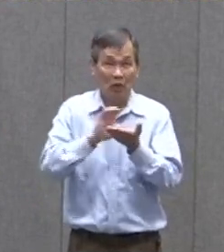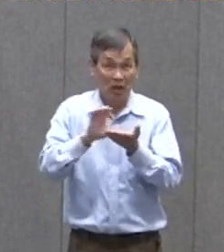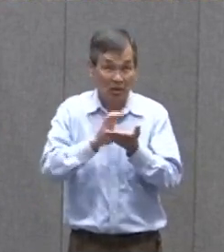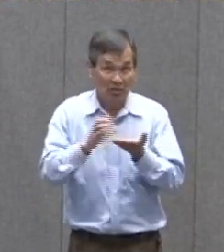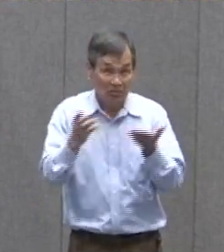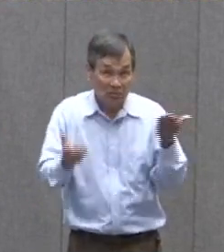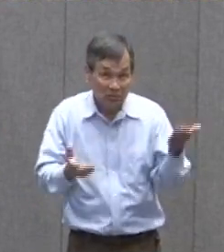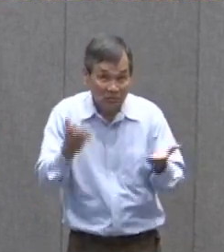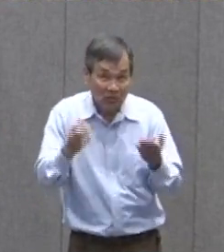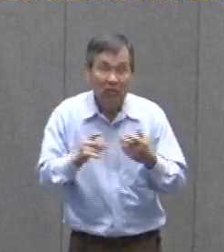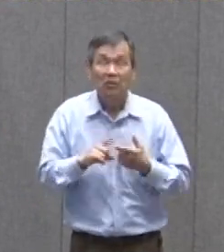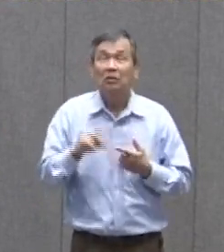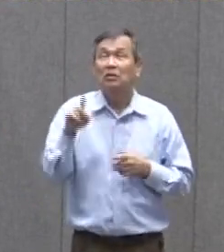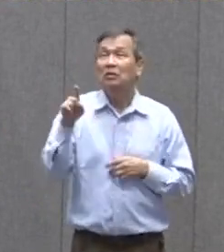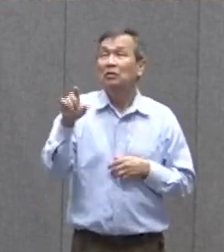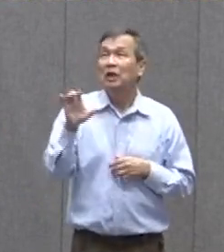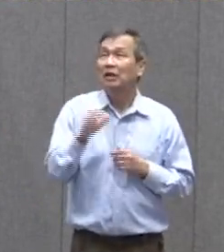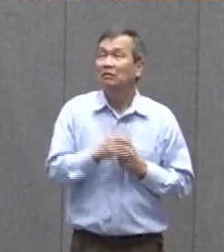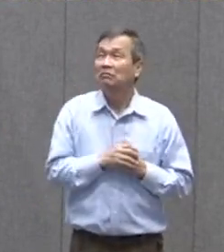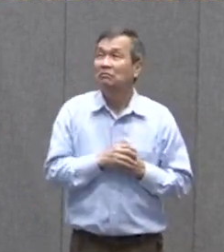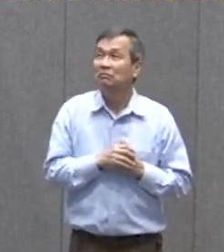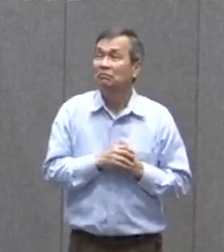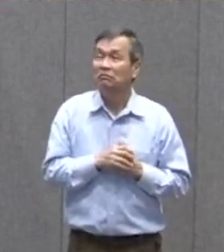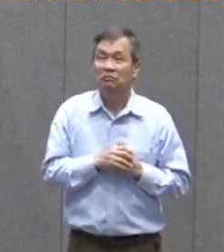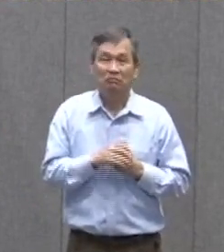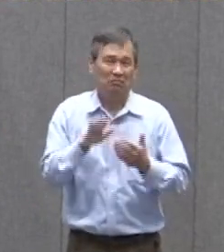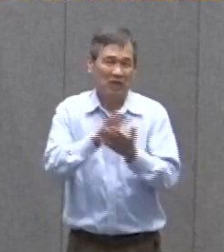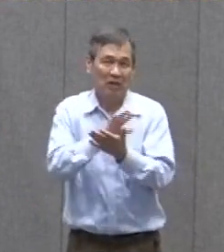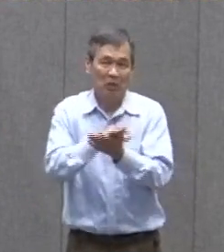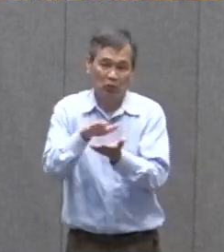Maybe 100 pieces of paper?